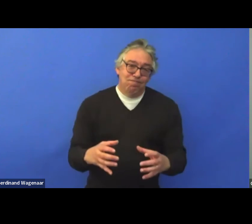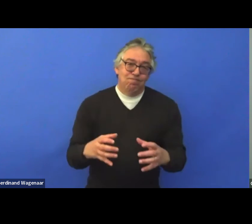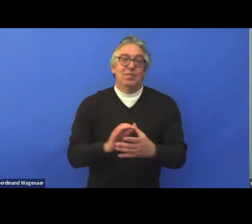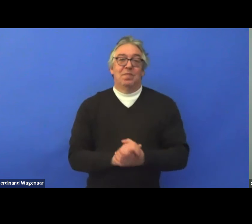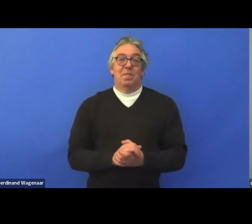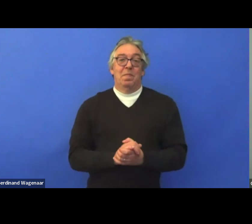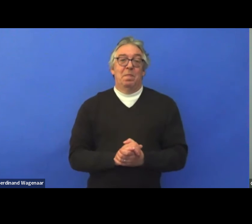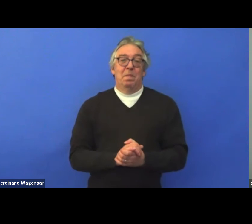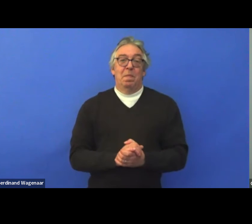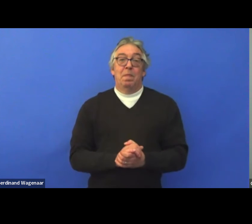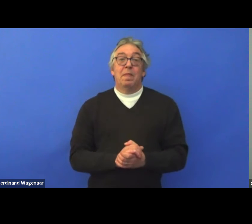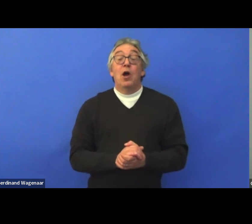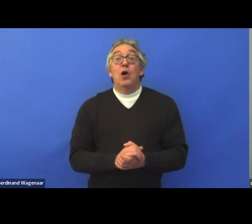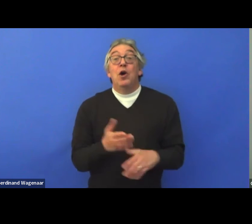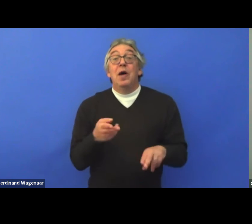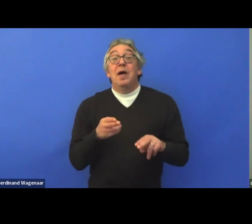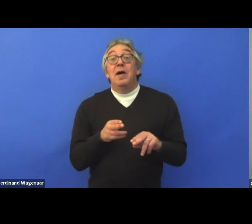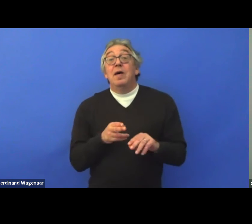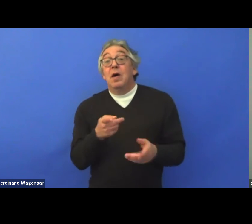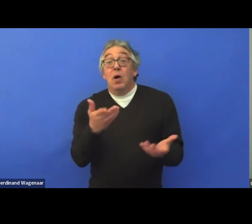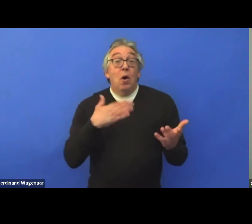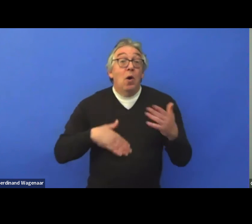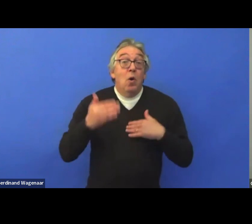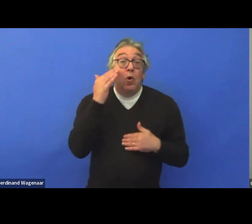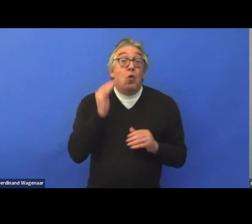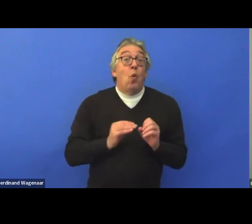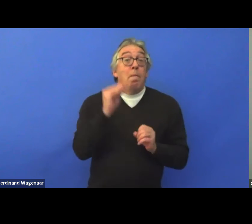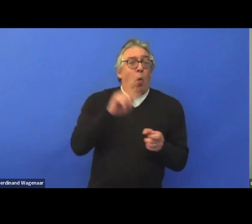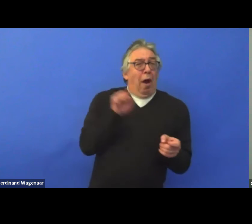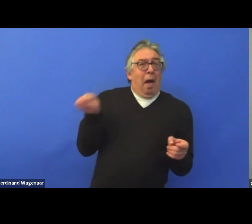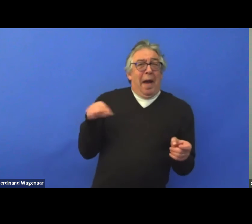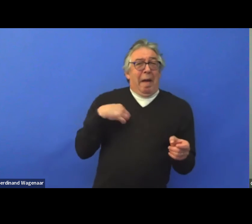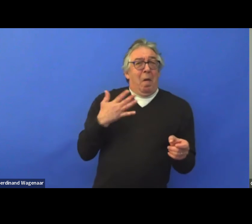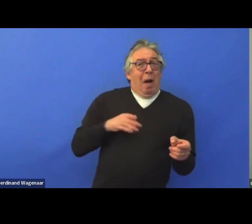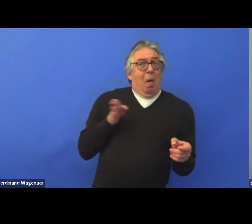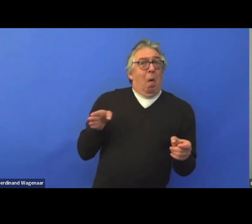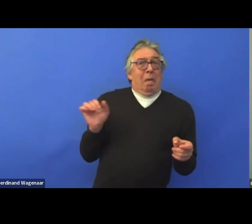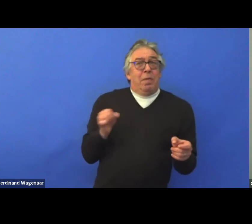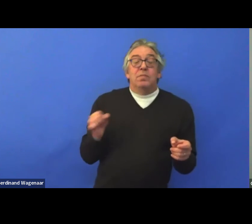If you are interested to hear about the sessions you couldn't attend, check out the website.